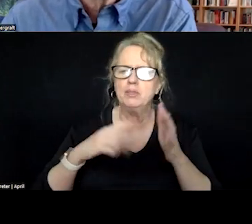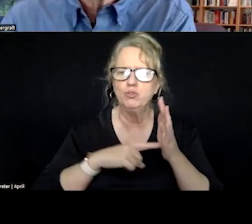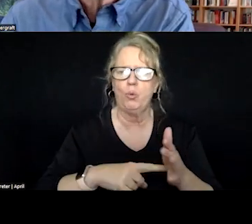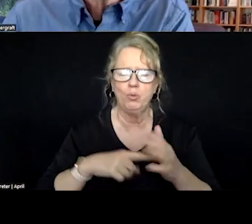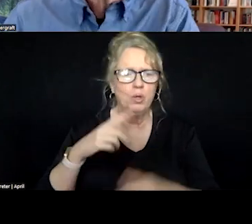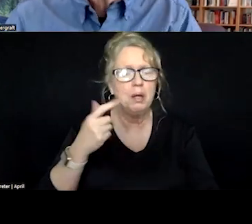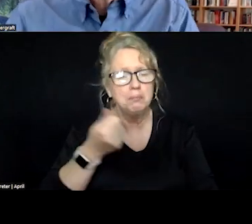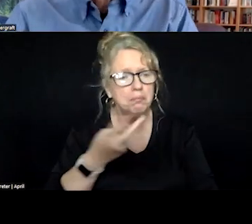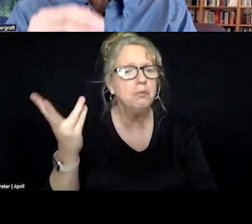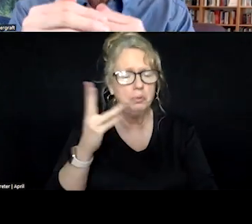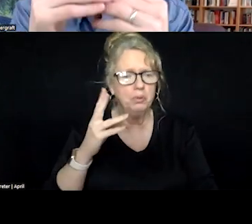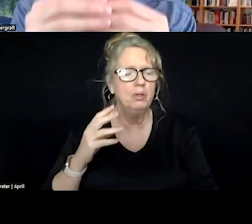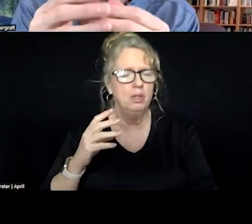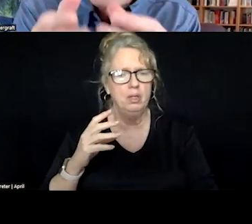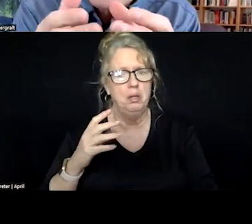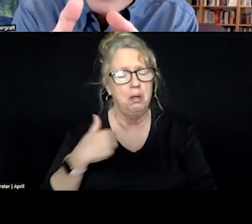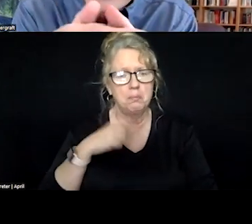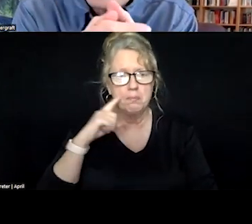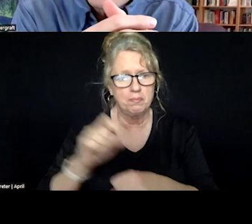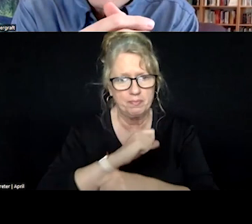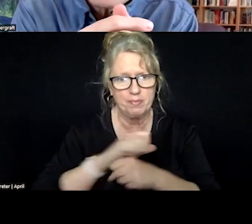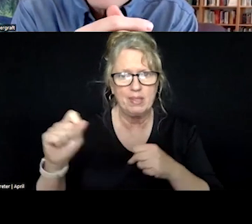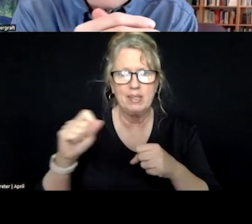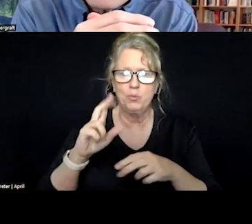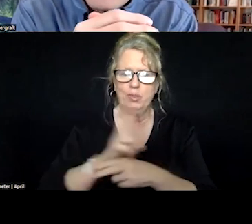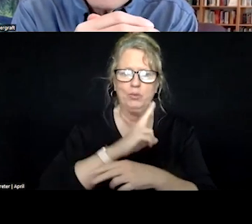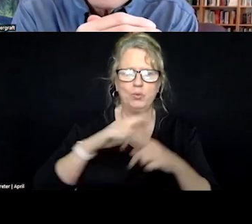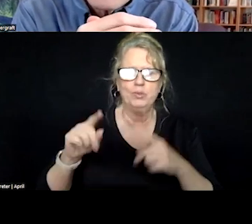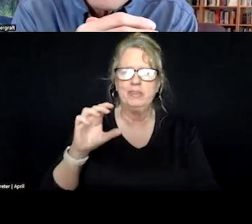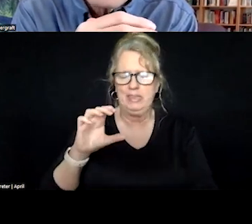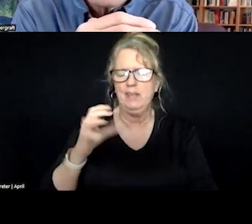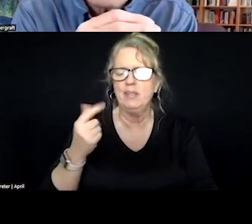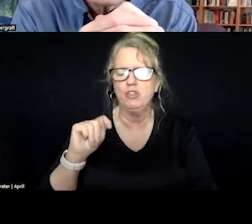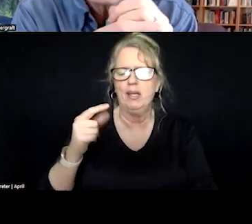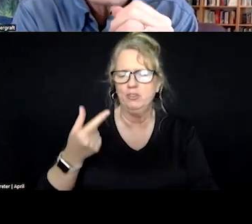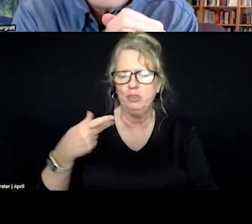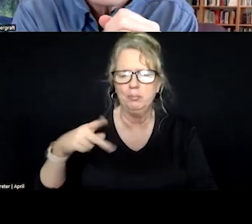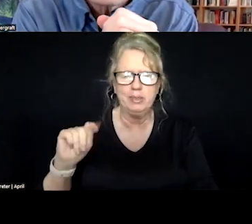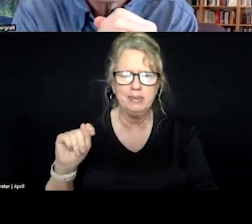SOME OF THESE ARE ONES THAT WE USE INSIDE CHATGPT AND OTHERS ARE